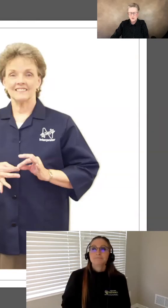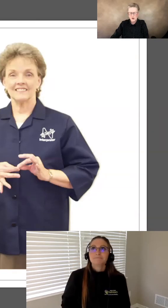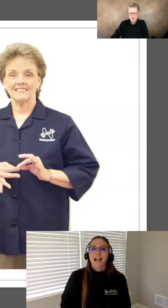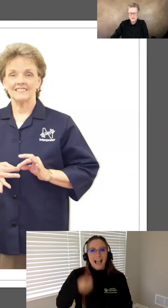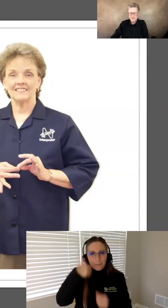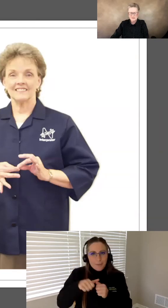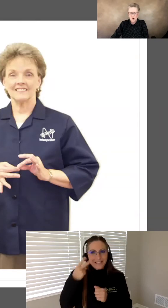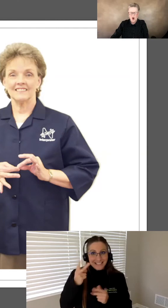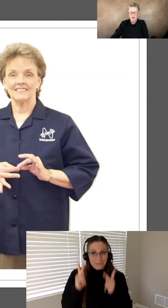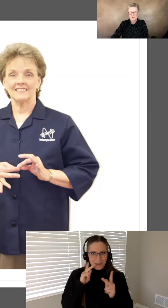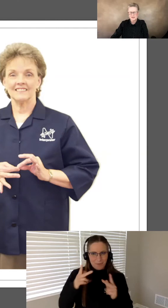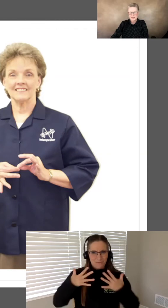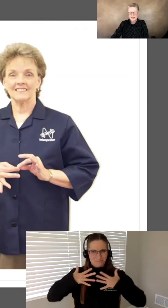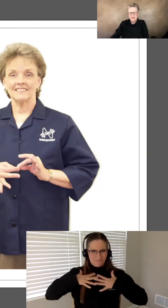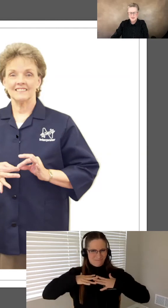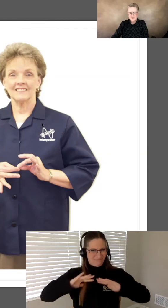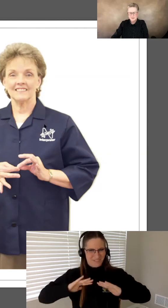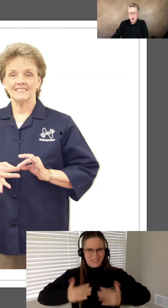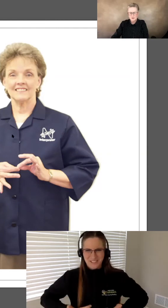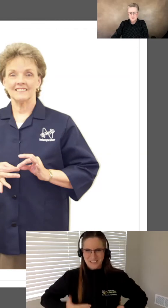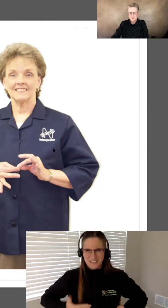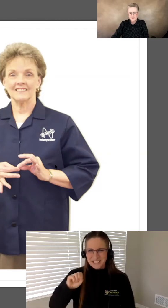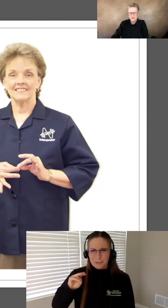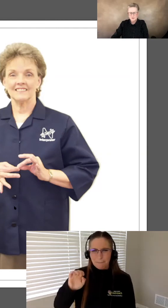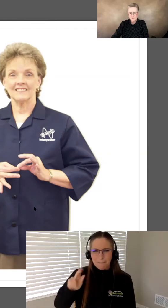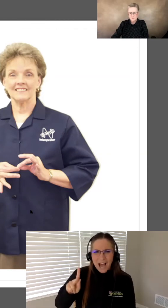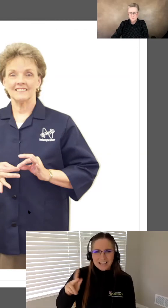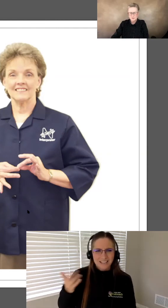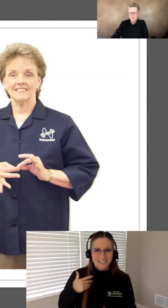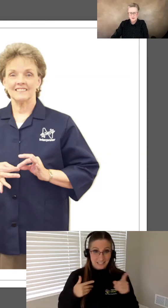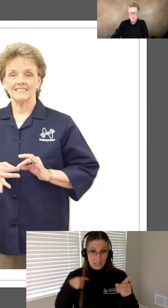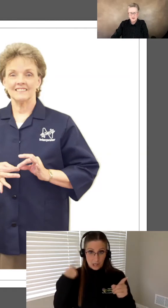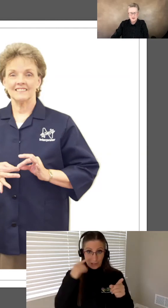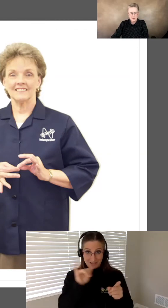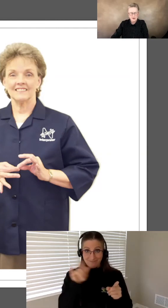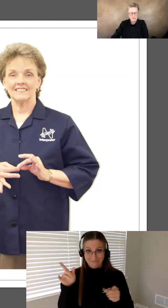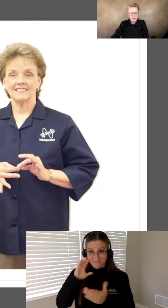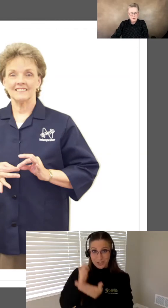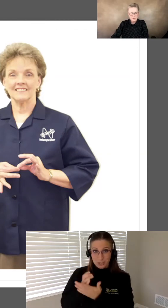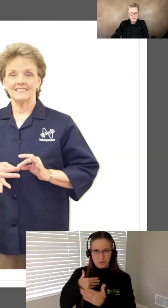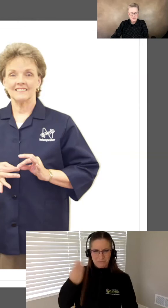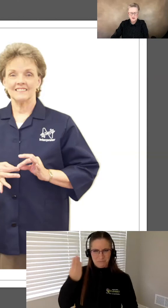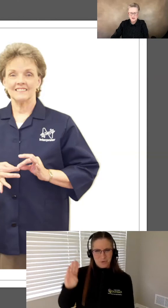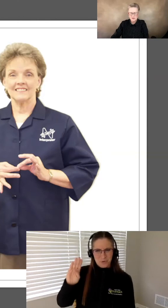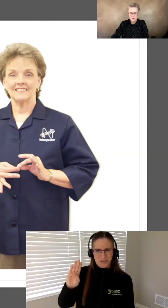wearing these smocks and these smocks looked like this blue thing and I was really curious about the